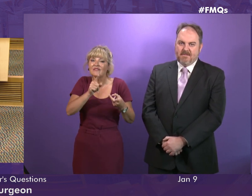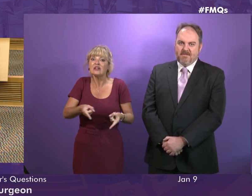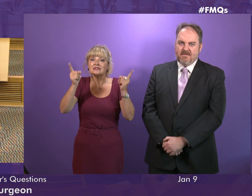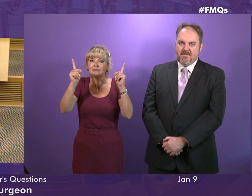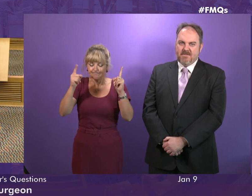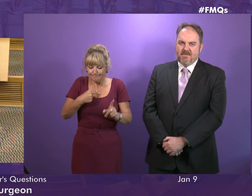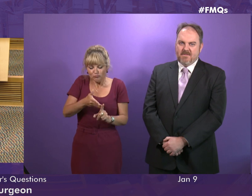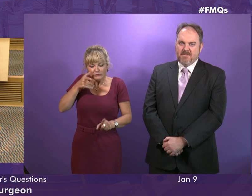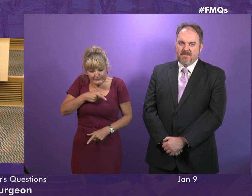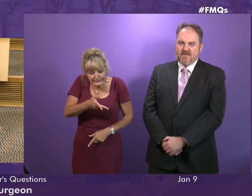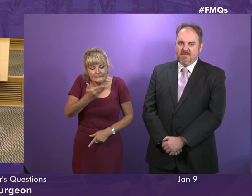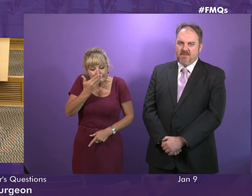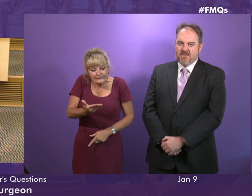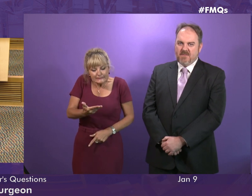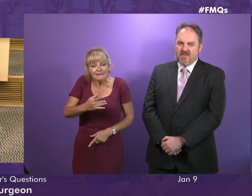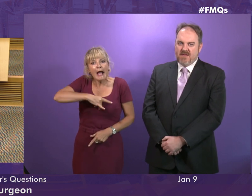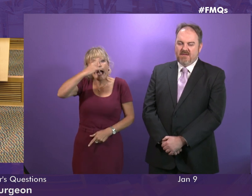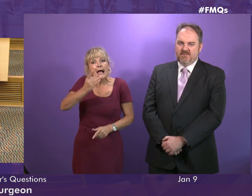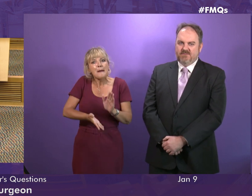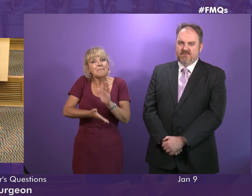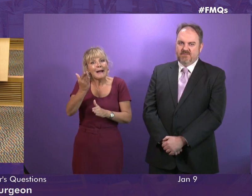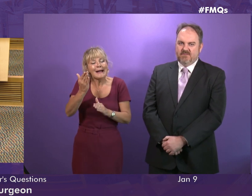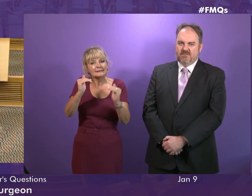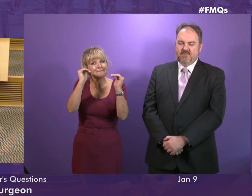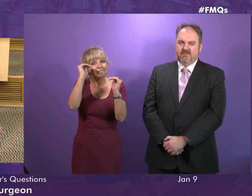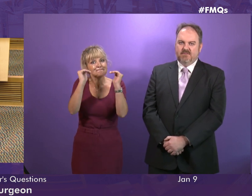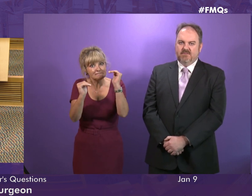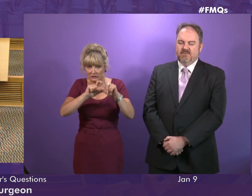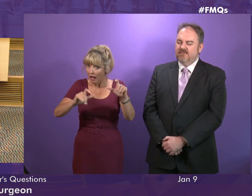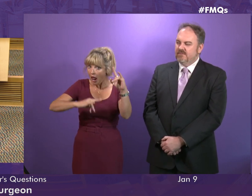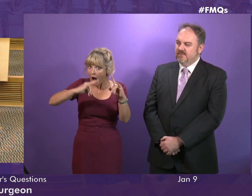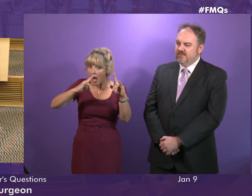fall in the overall pass rate for highers, although it remains very high. However, in